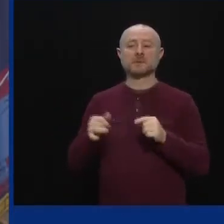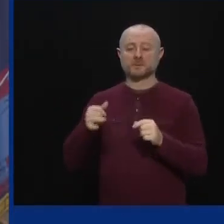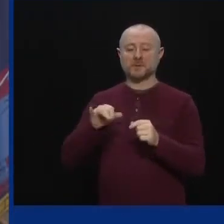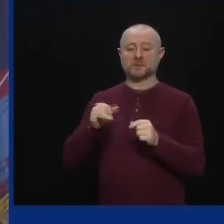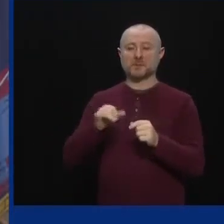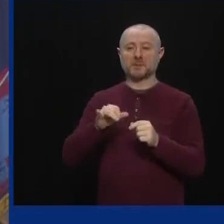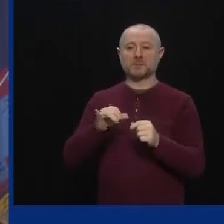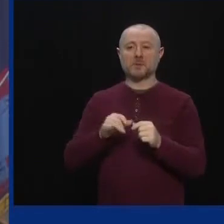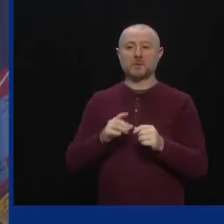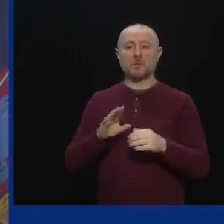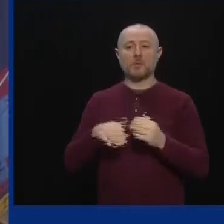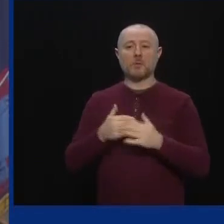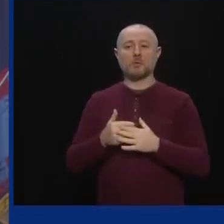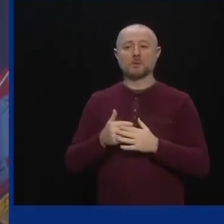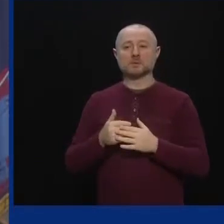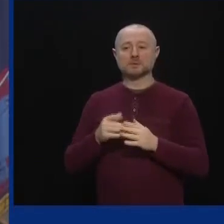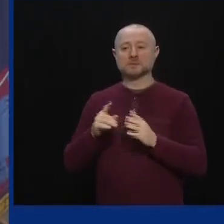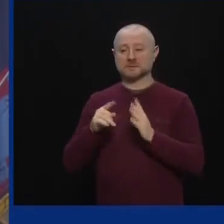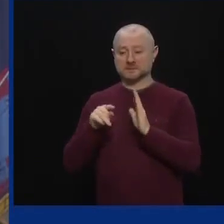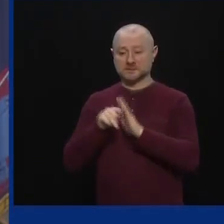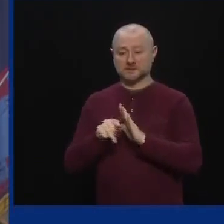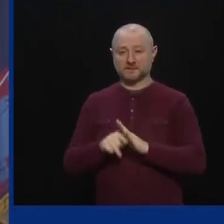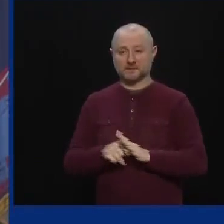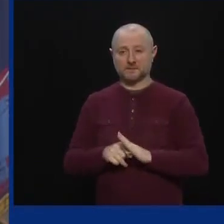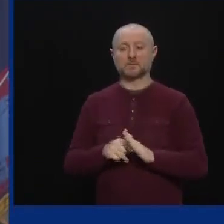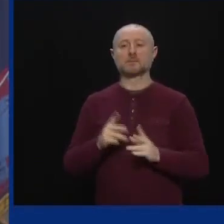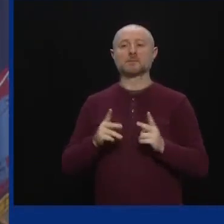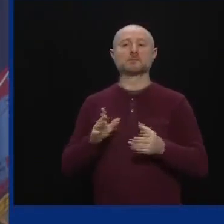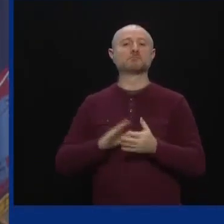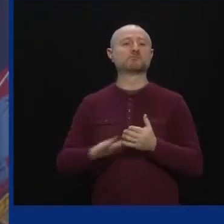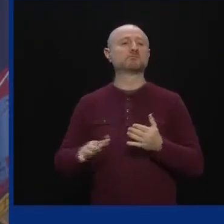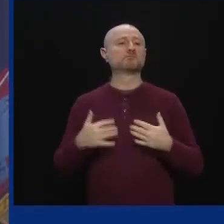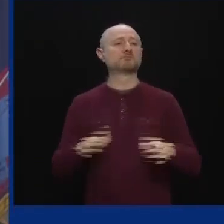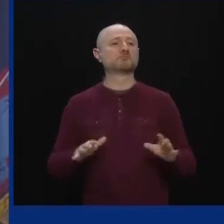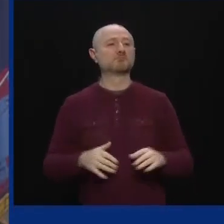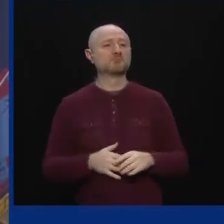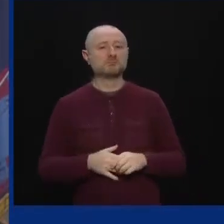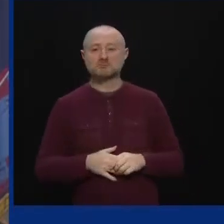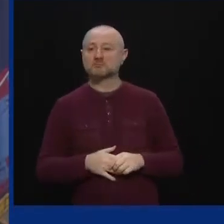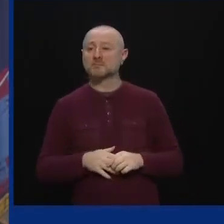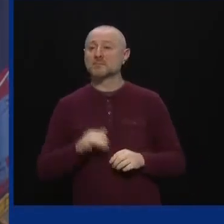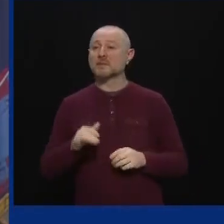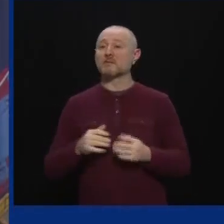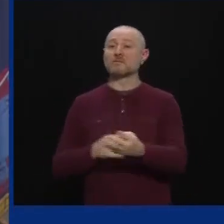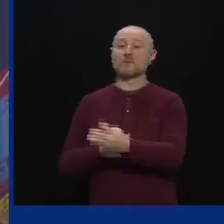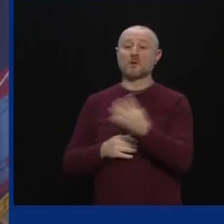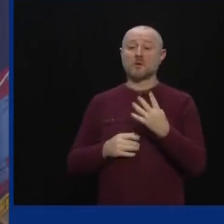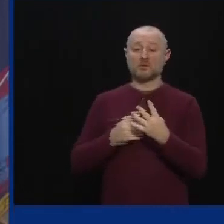PICTURE. BUT THEY SPIT IN THE VILE, AND THEN THEY CAN PULL FORWARD A